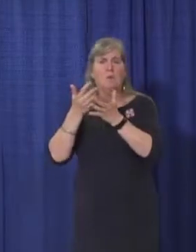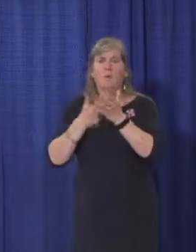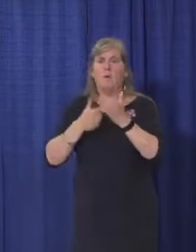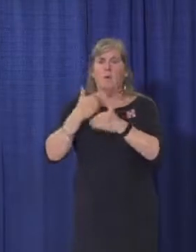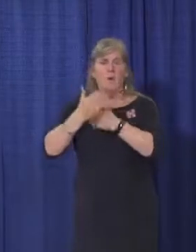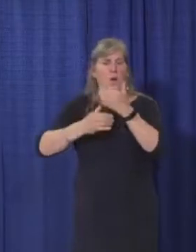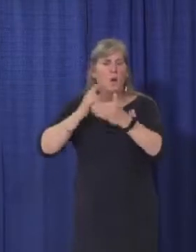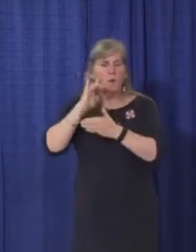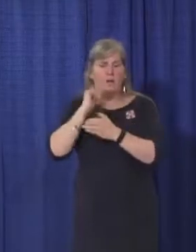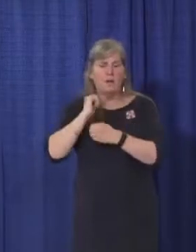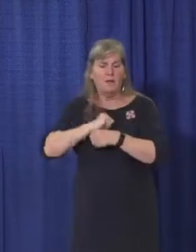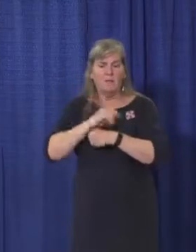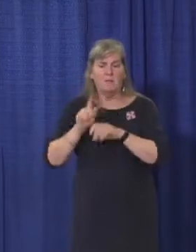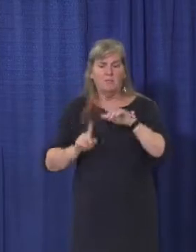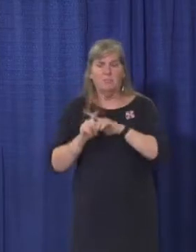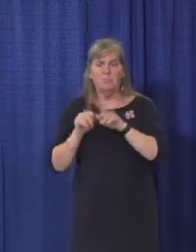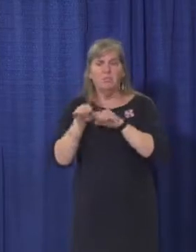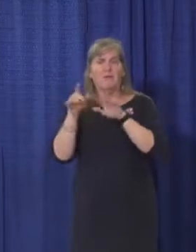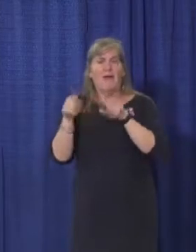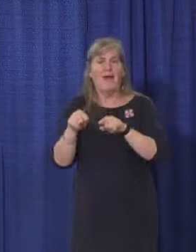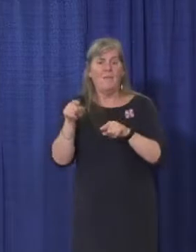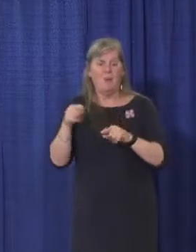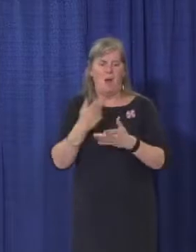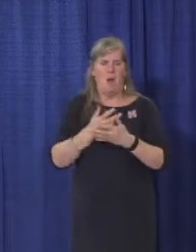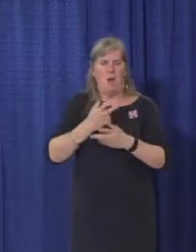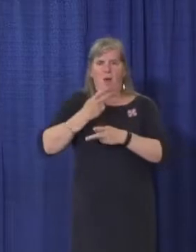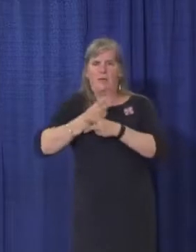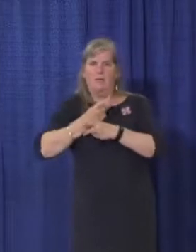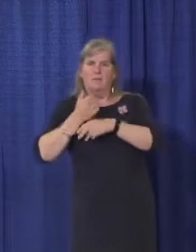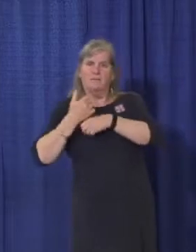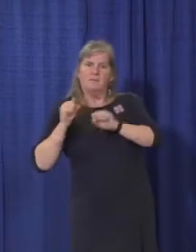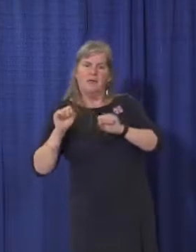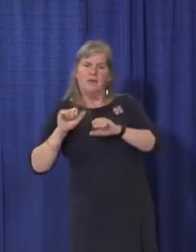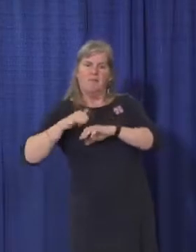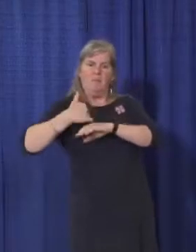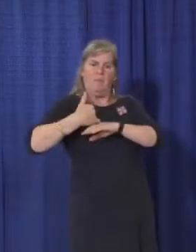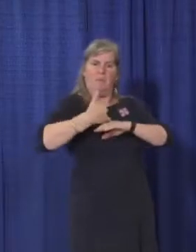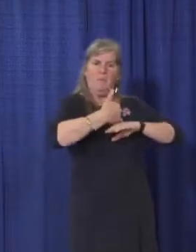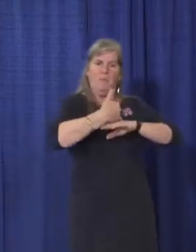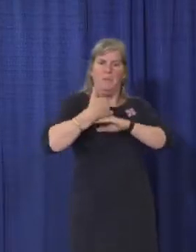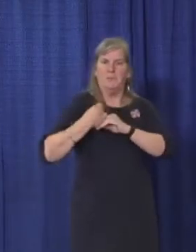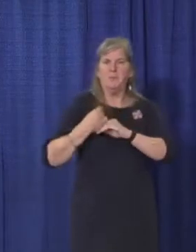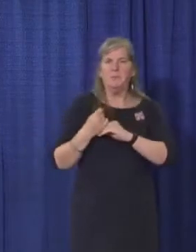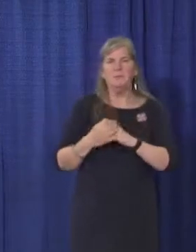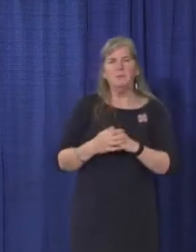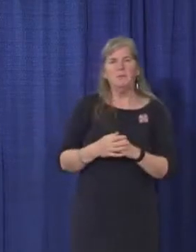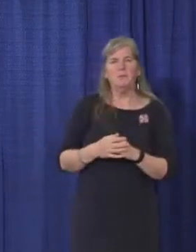when there is an outbreak. What are the protections and the